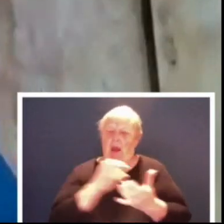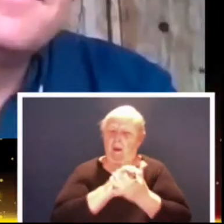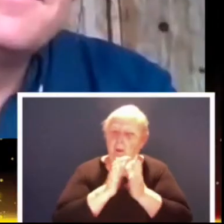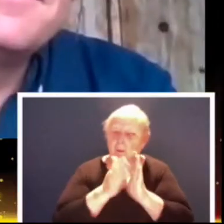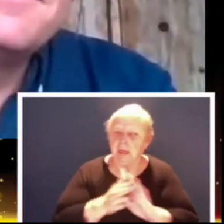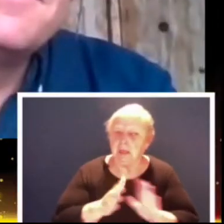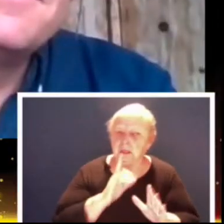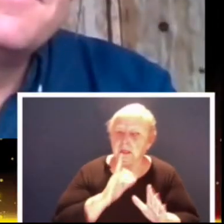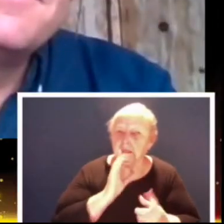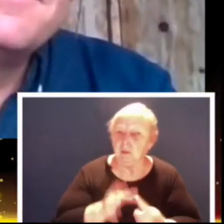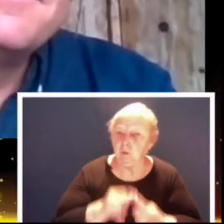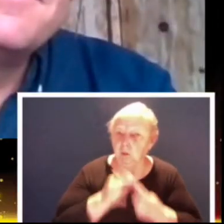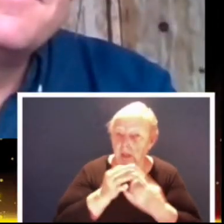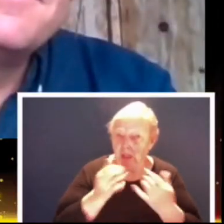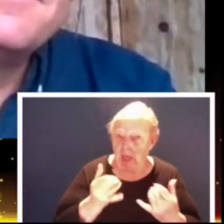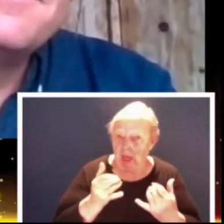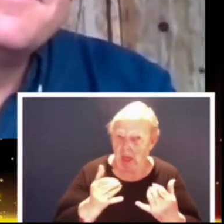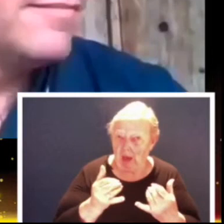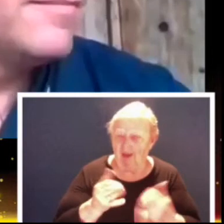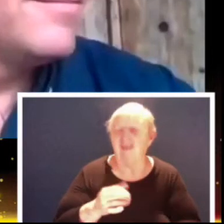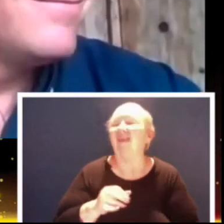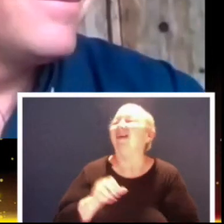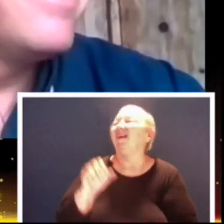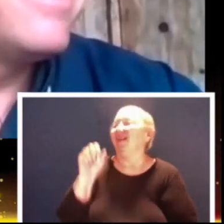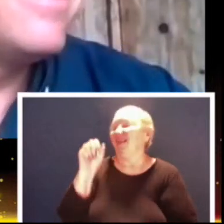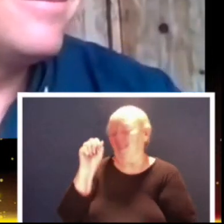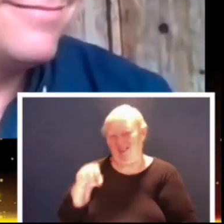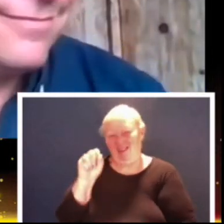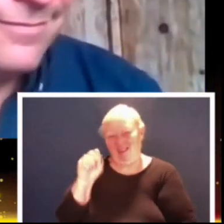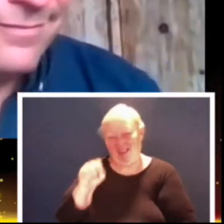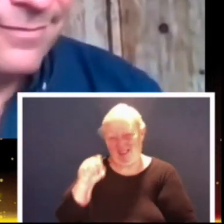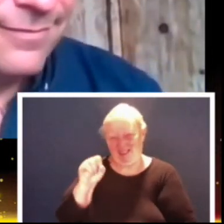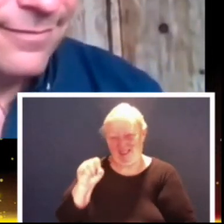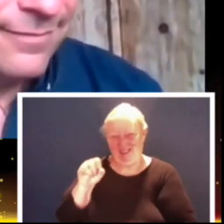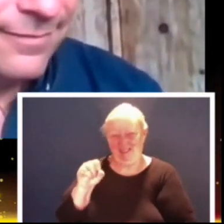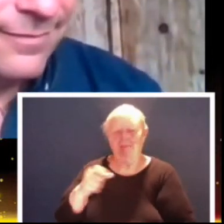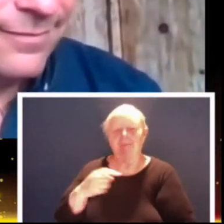Oh yes. I think, and there's two aspects, right?